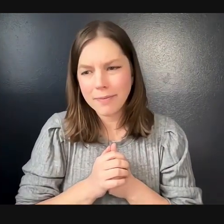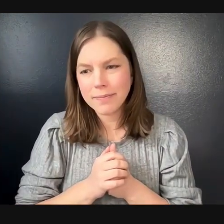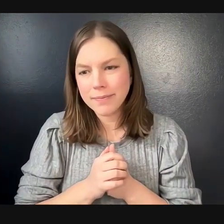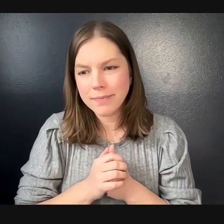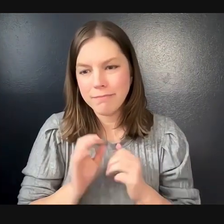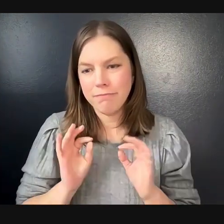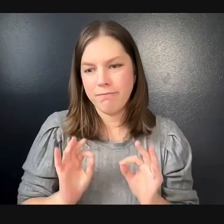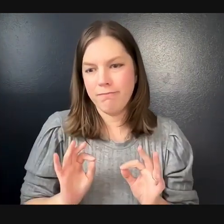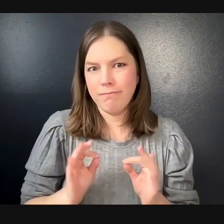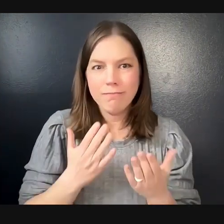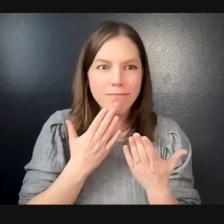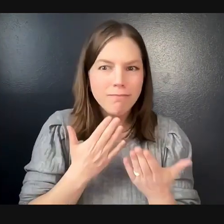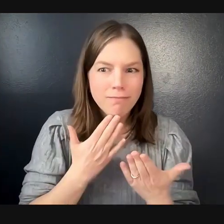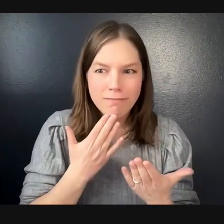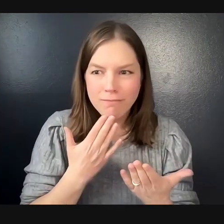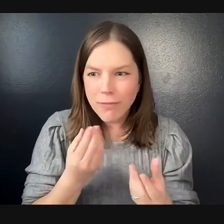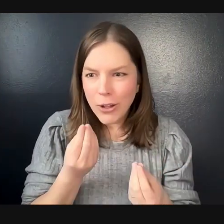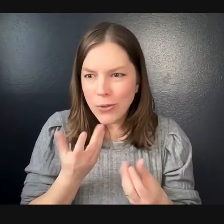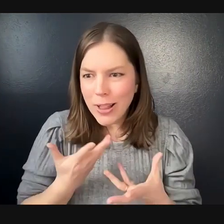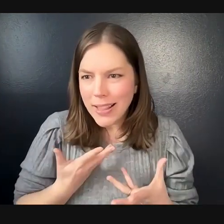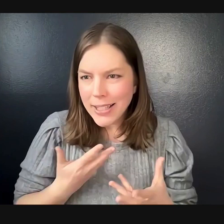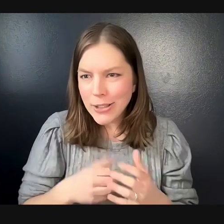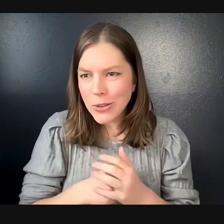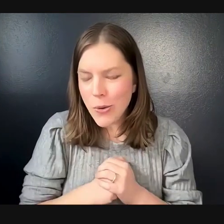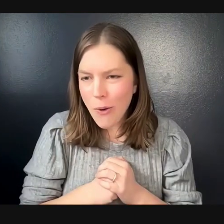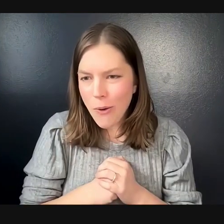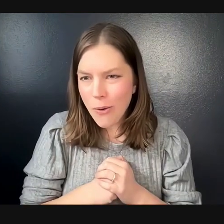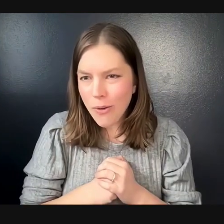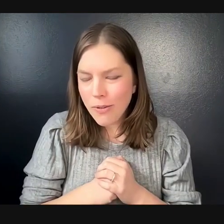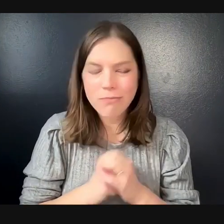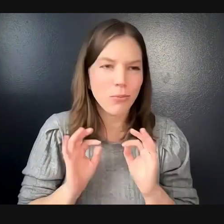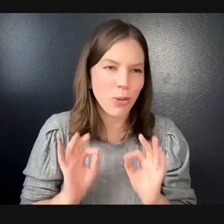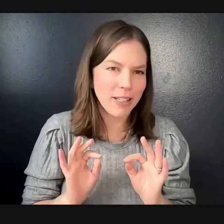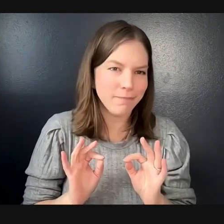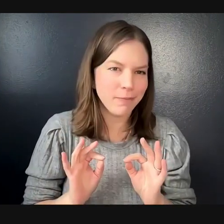OK. Thank you for sharing your feedback.